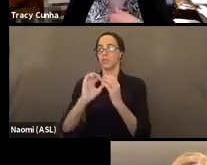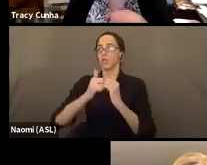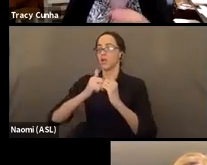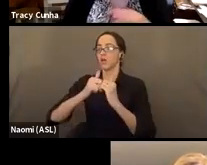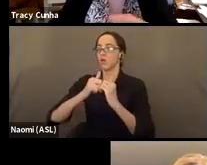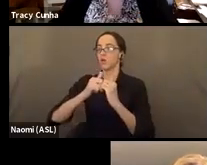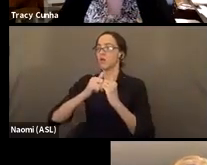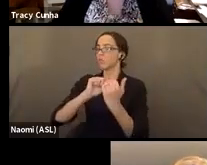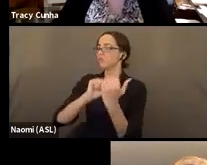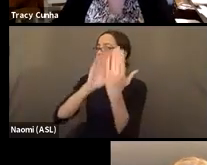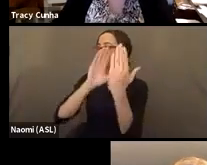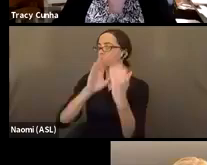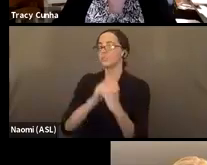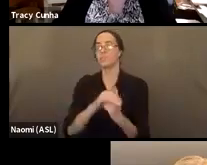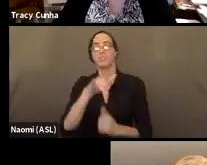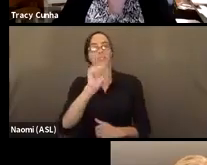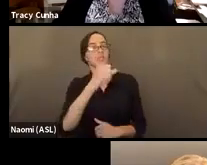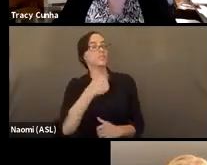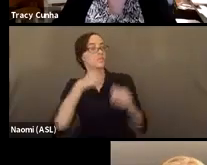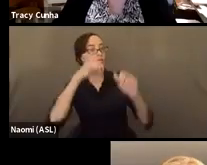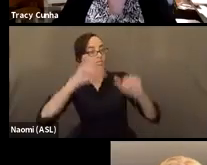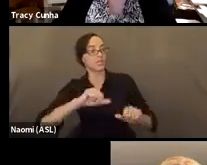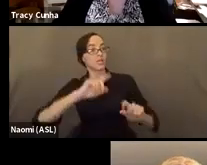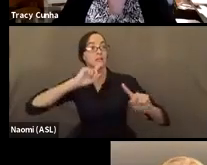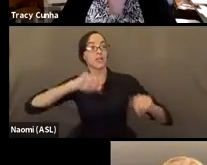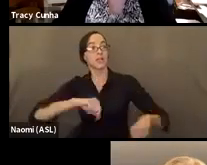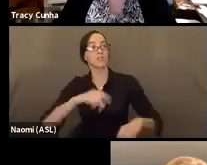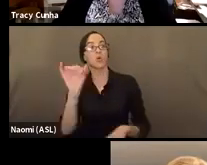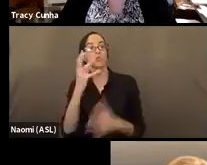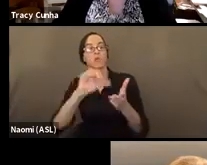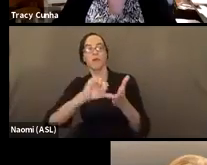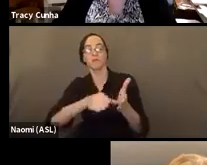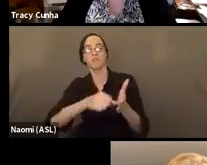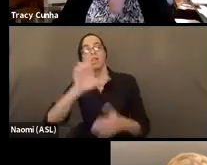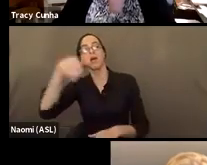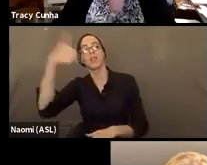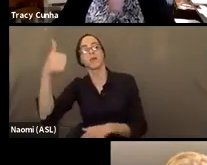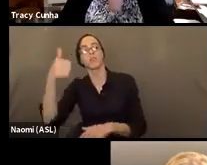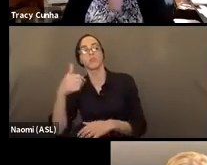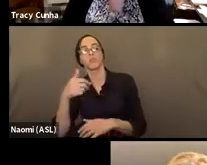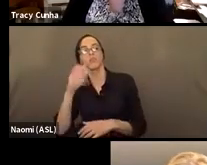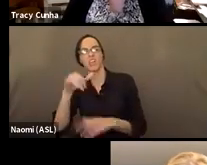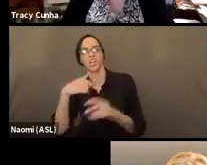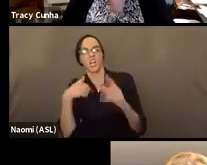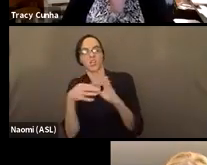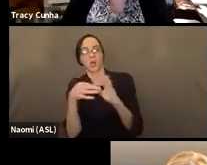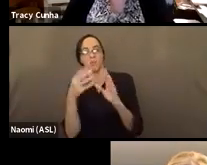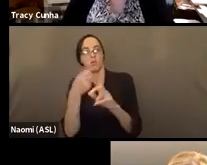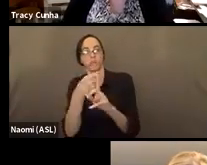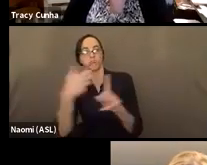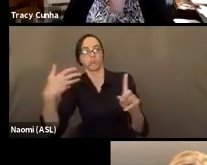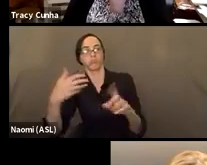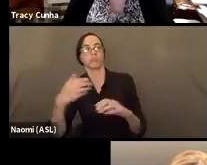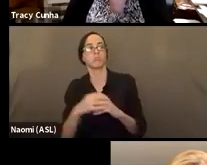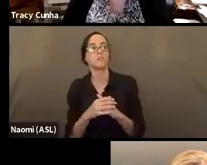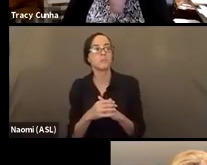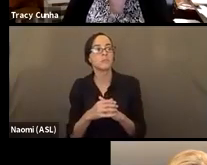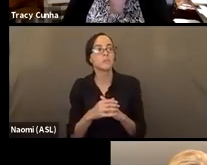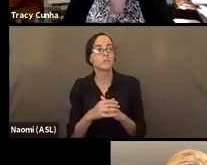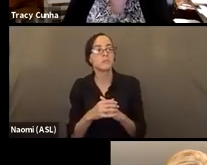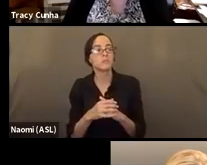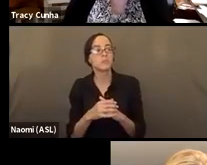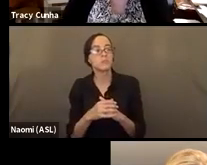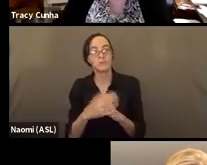that i already uh brought up um you know uh working in government for a very long time